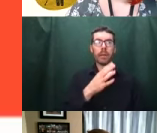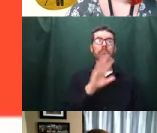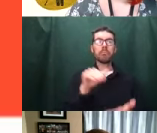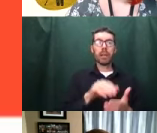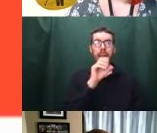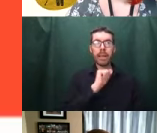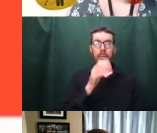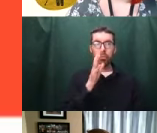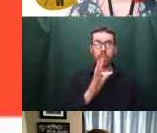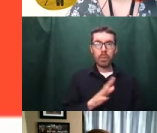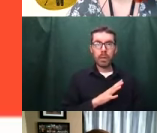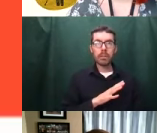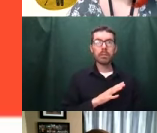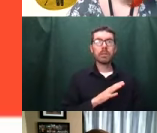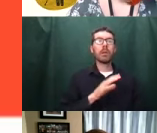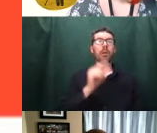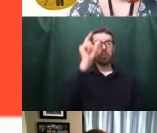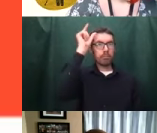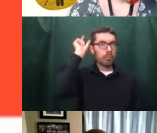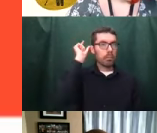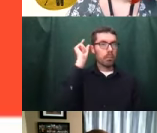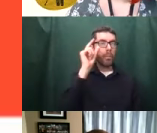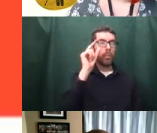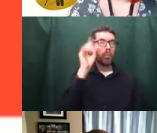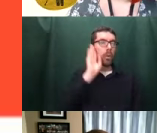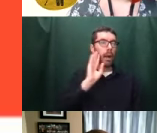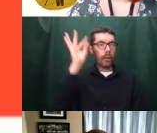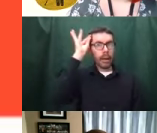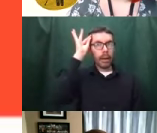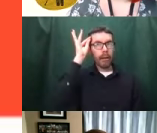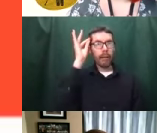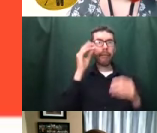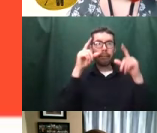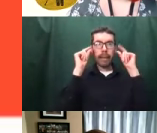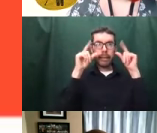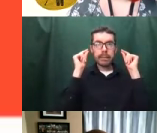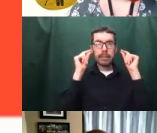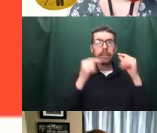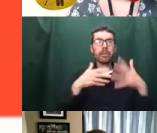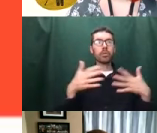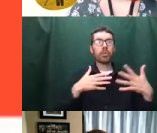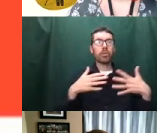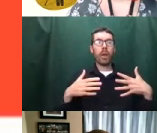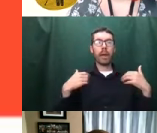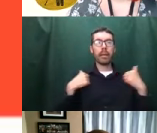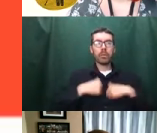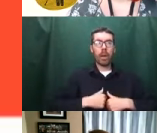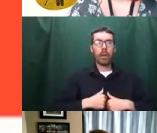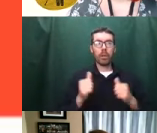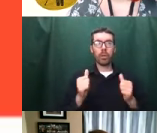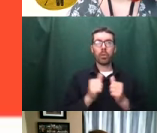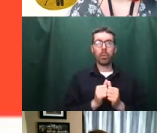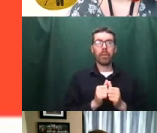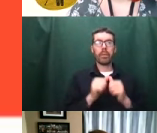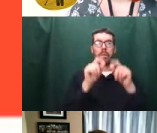brown hair, clear glasses. I have a gray sweater with argyle print in blues and grays. Um,